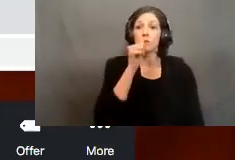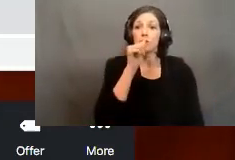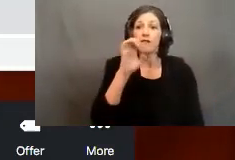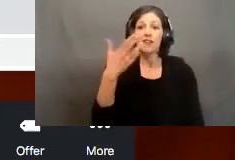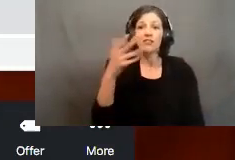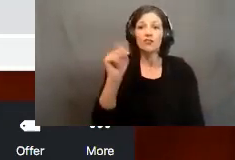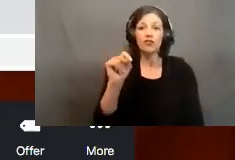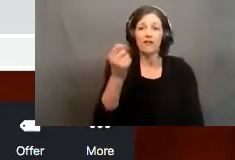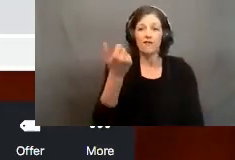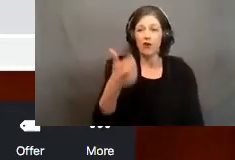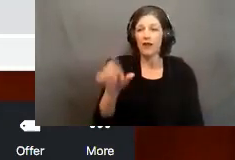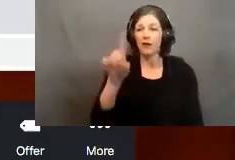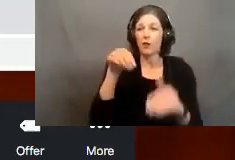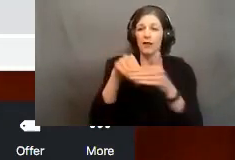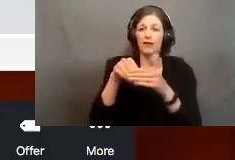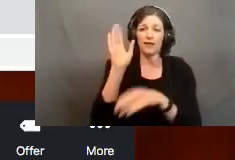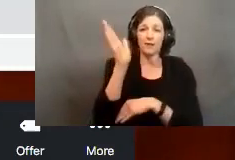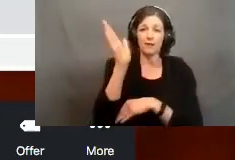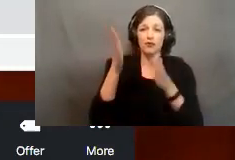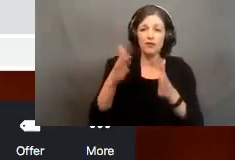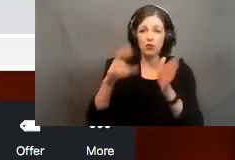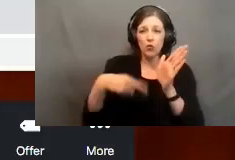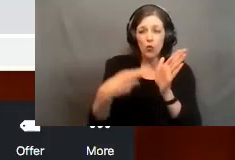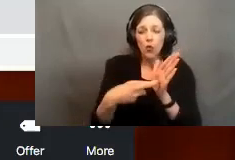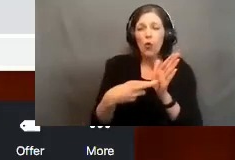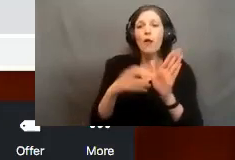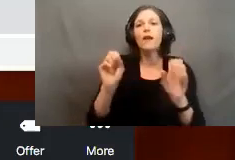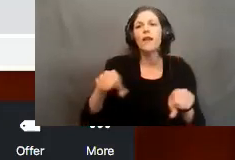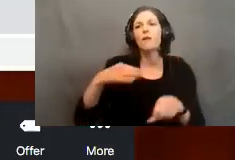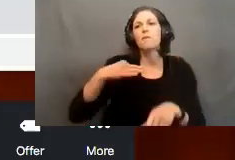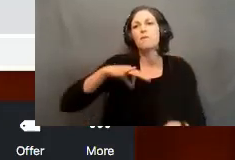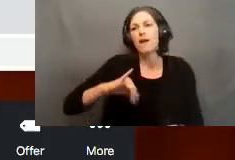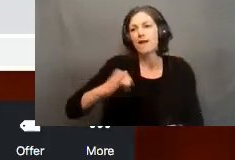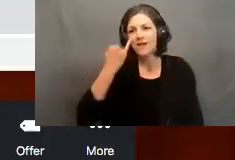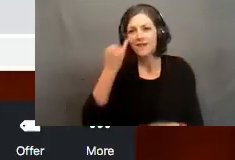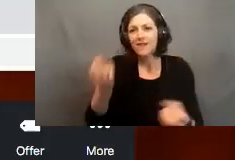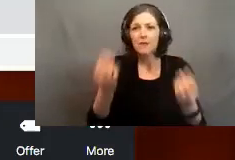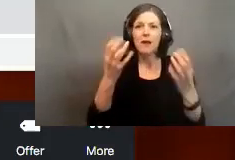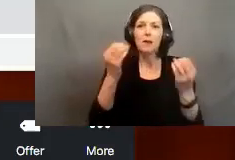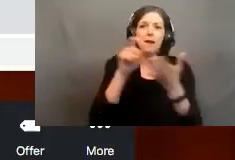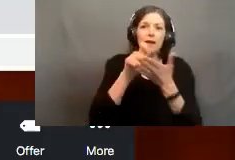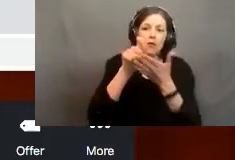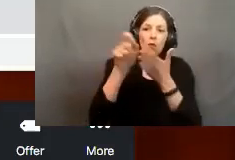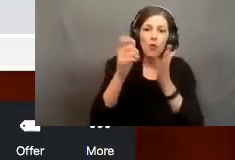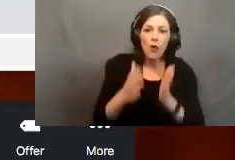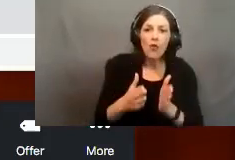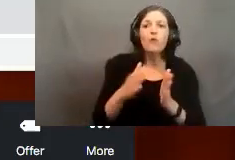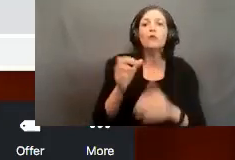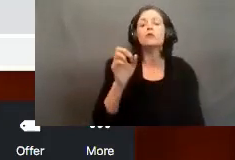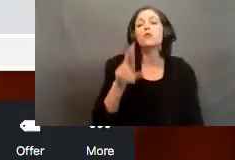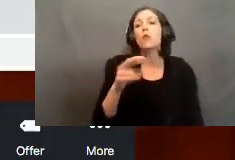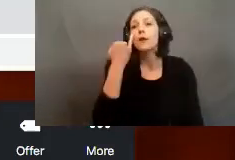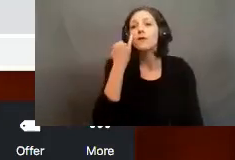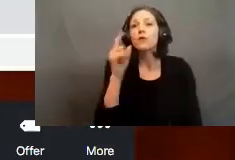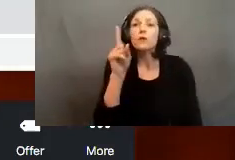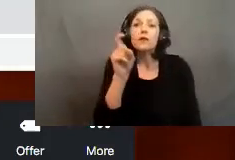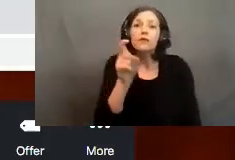12:39:56 This is good if you need to talk 12:40:01 to specifically your discussant or your